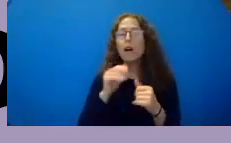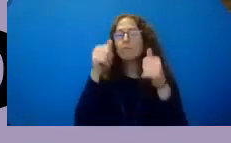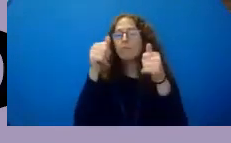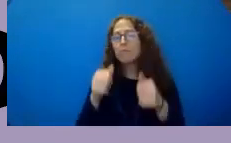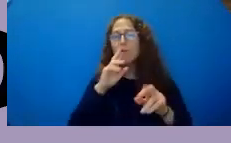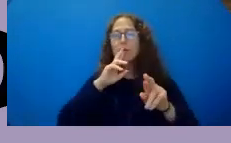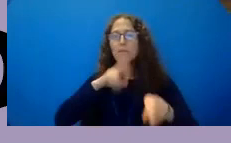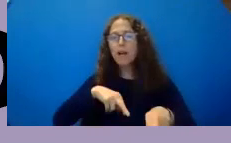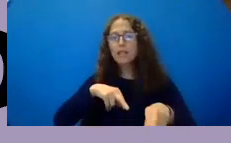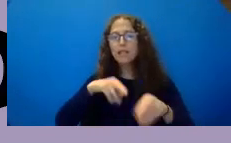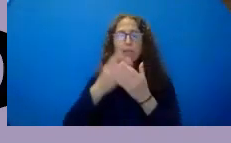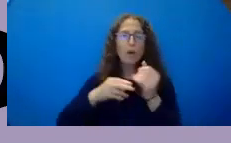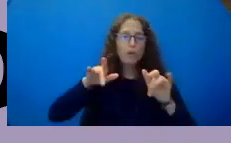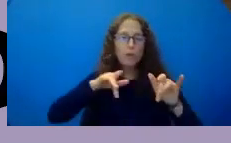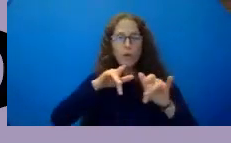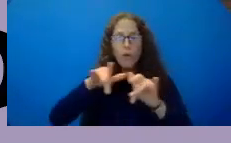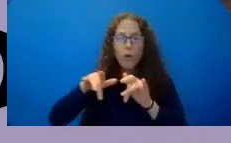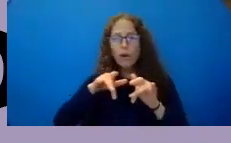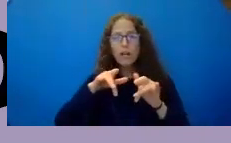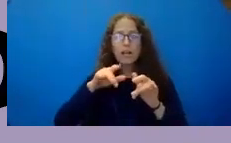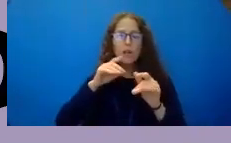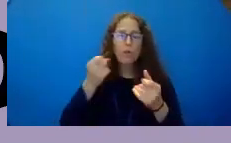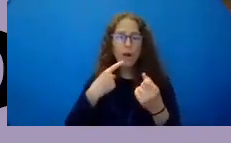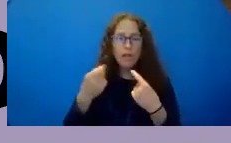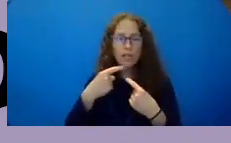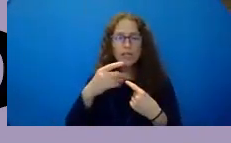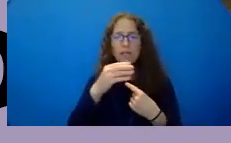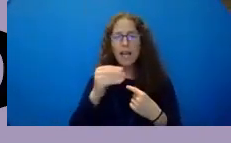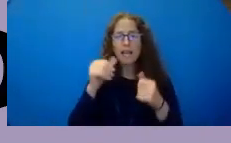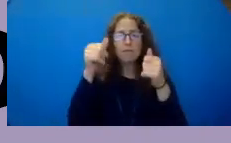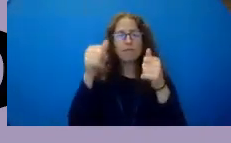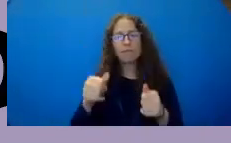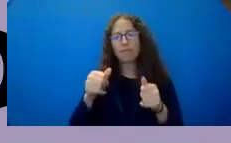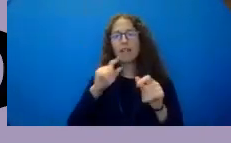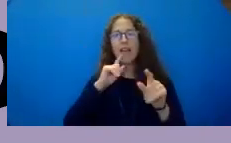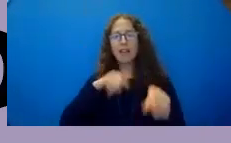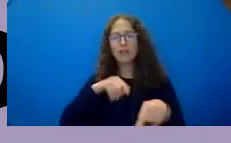NINTH EITHER TO ME AT THAT E- MAIL ADDRESS OR THROUGH ZOOM GRANTS. THEY WILL GO TO THE SAME PLACE. WE WILL BE POSTING